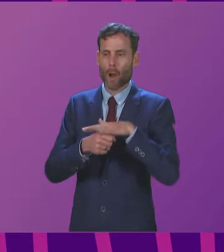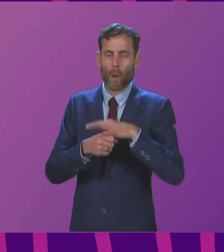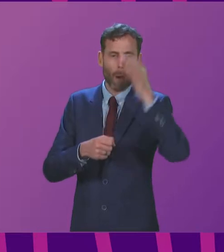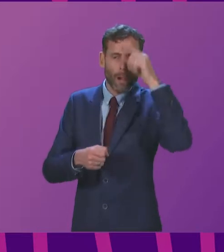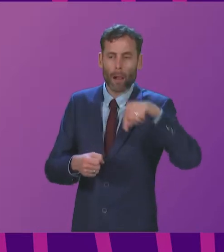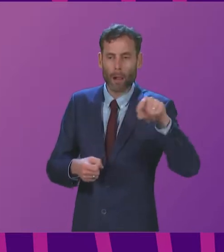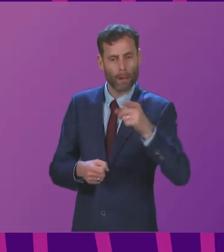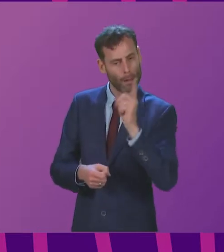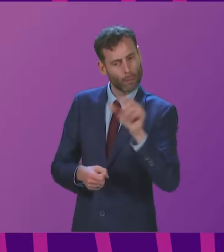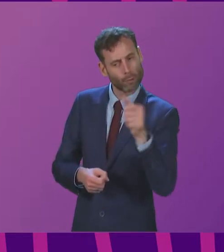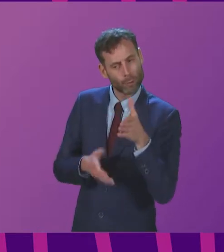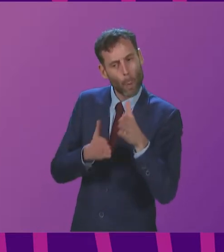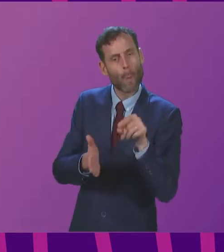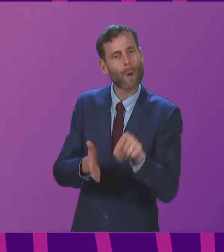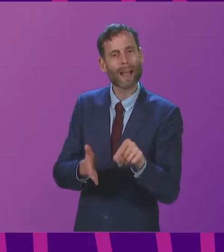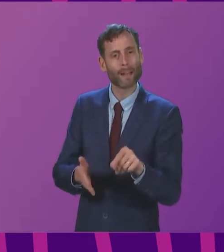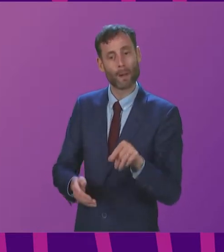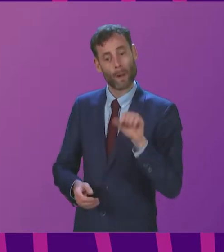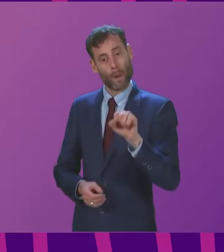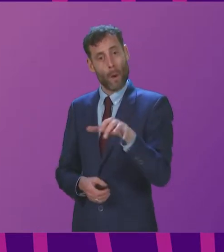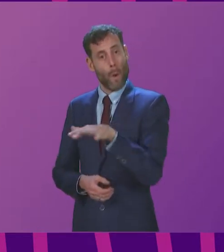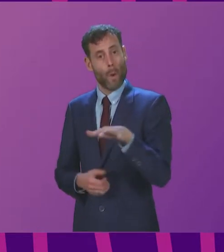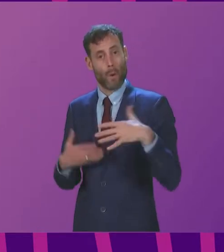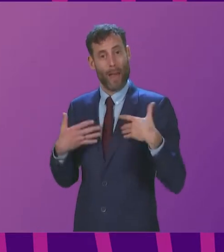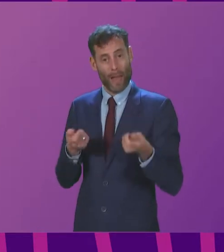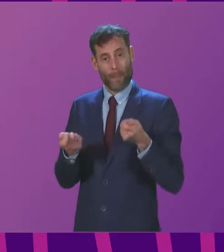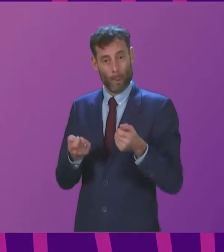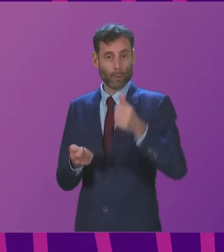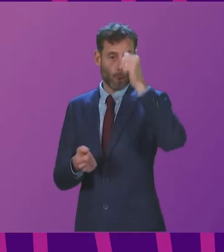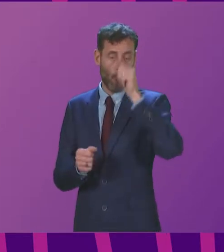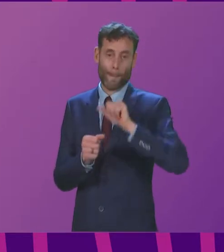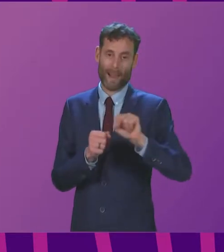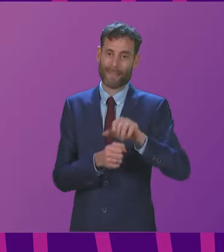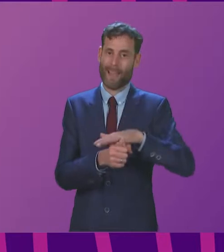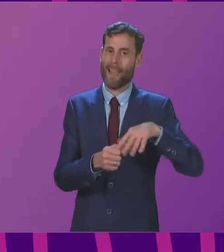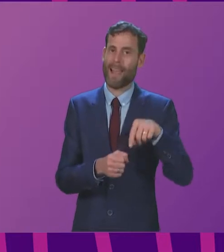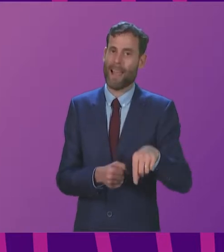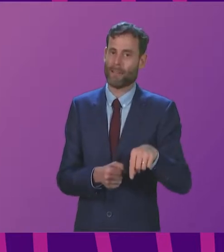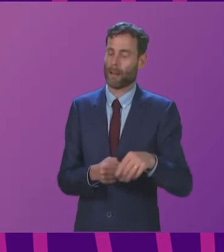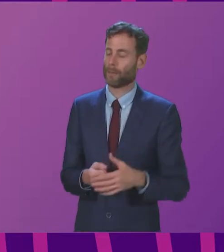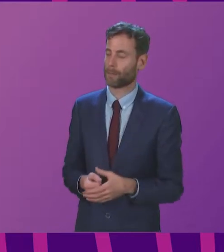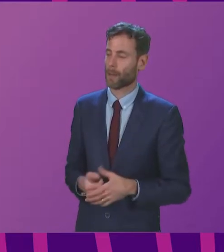done in every local circumstance, because local health boards know their local areas better. There are, of course, particular considerations in island communities.